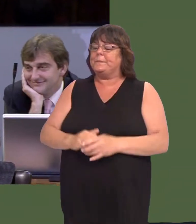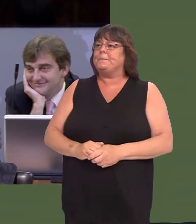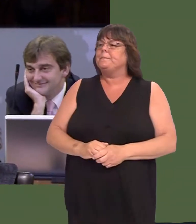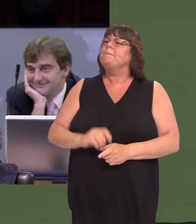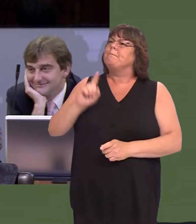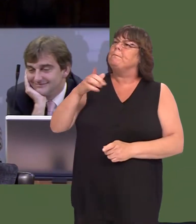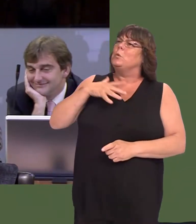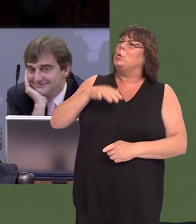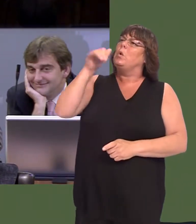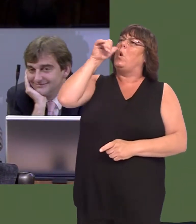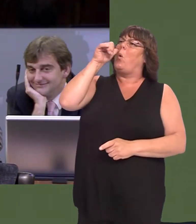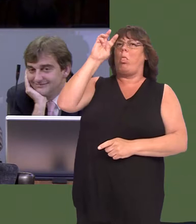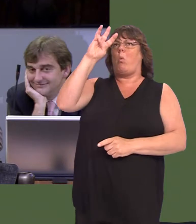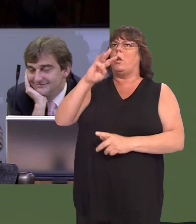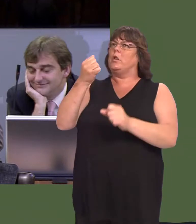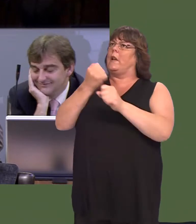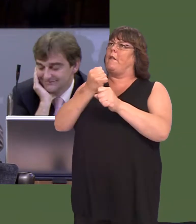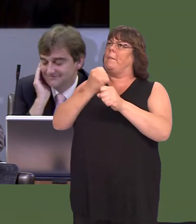Davies: But I would like to understand what the Welsh Government position is regarding